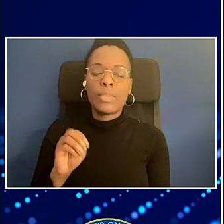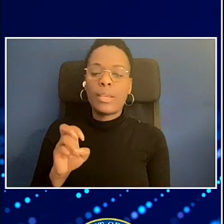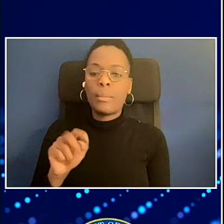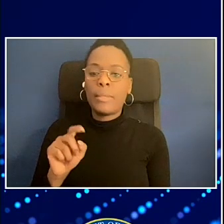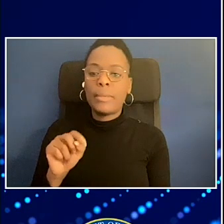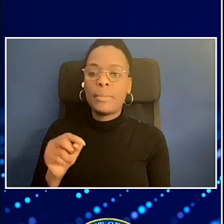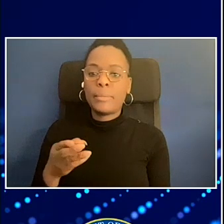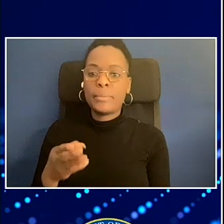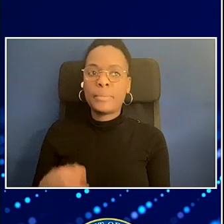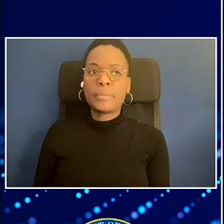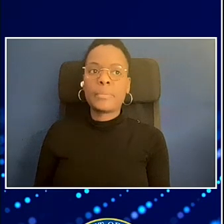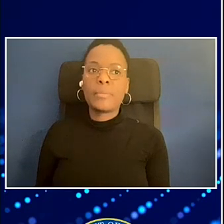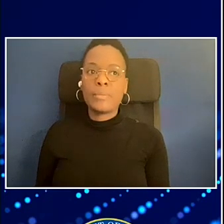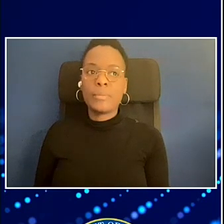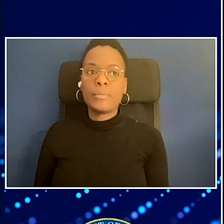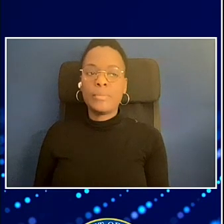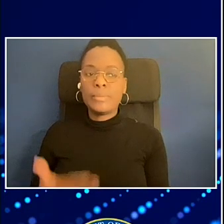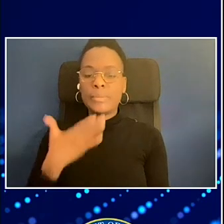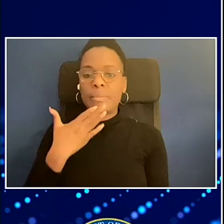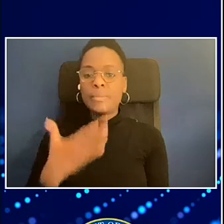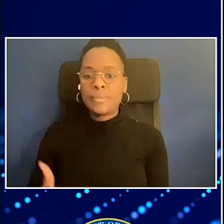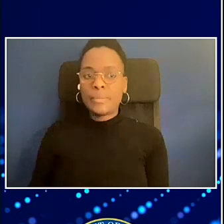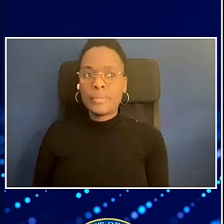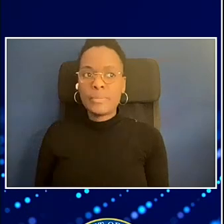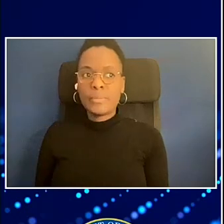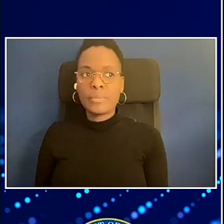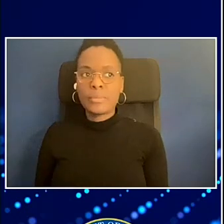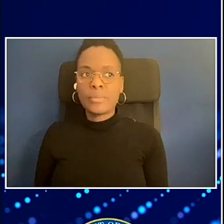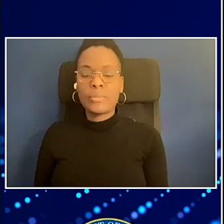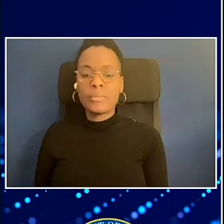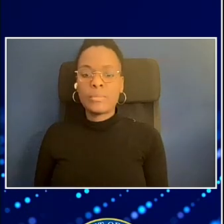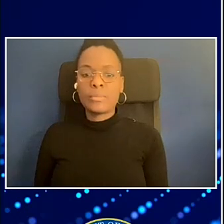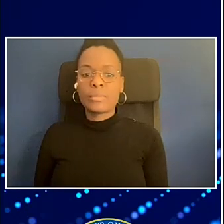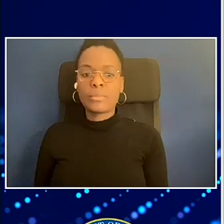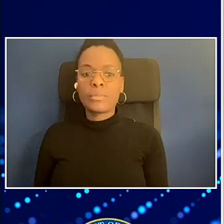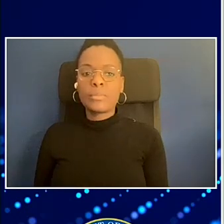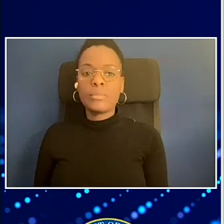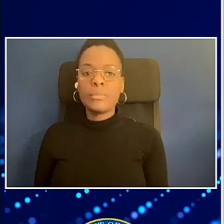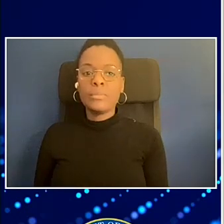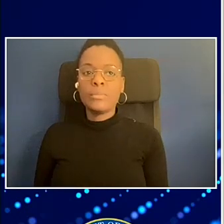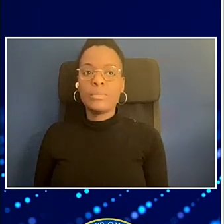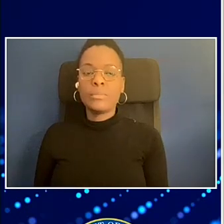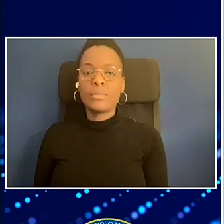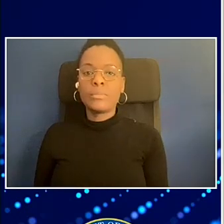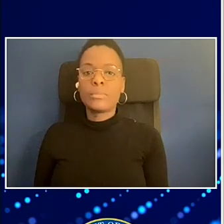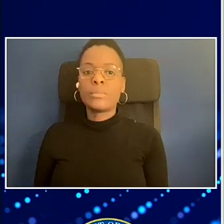Yeah, thank you. I think it's a little- it paints students